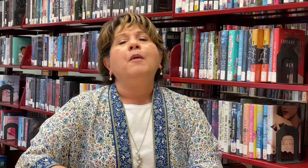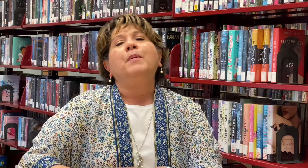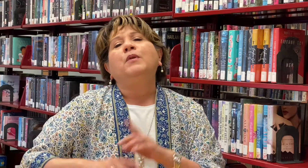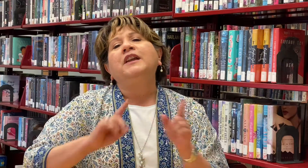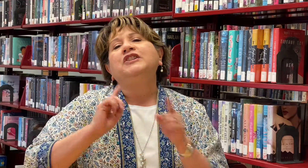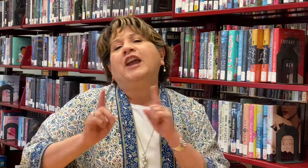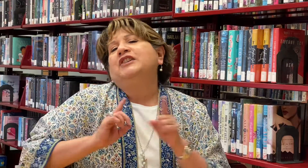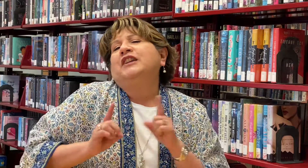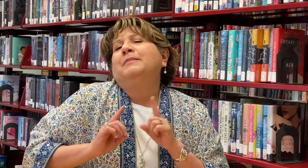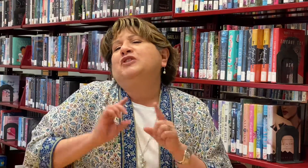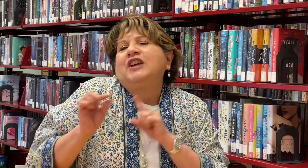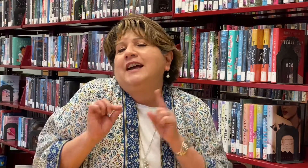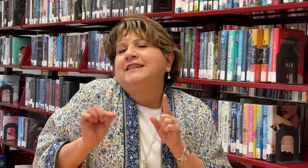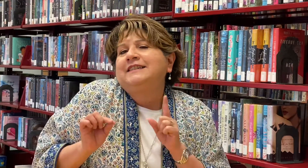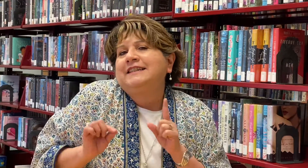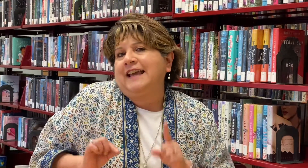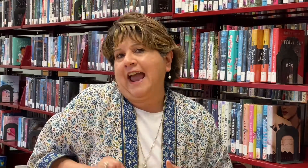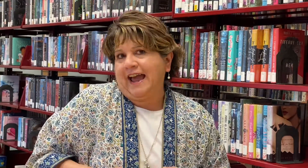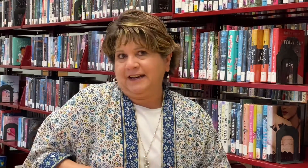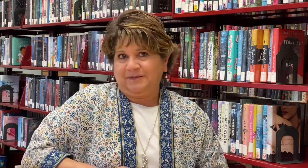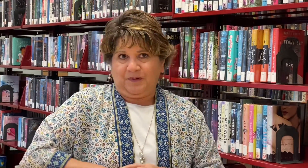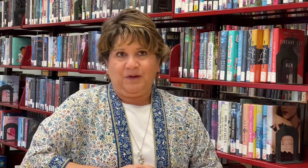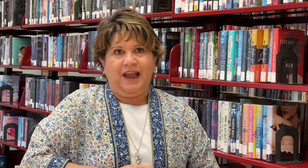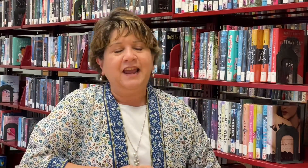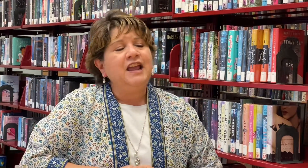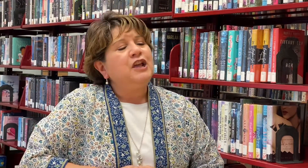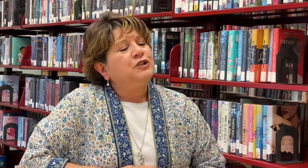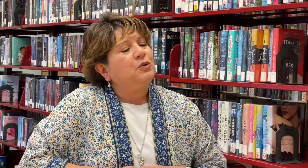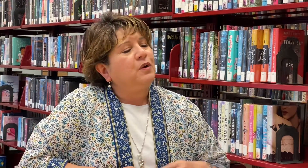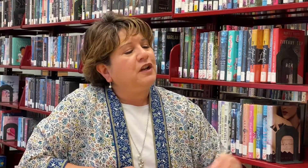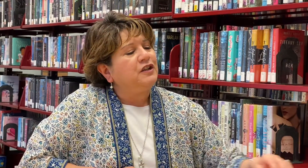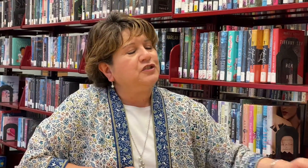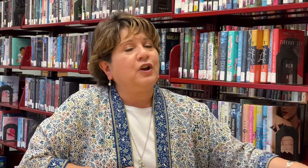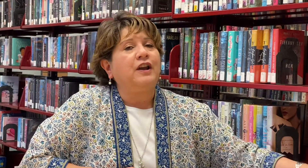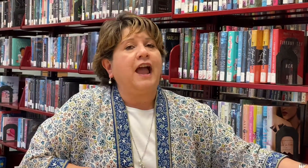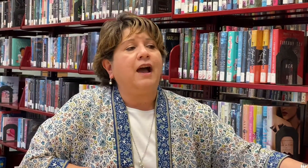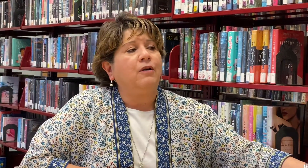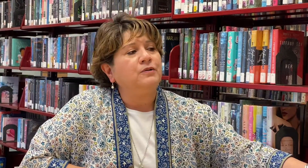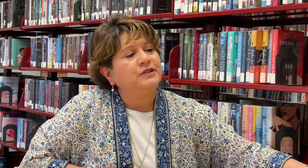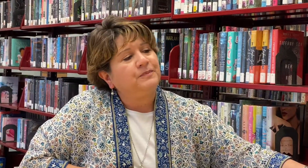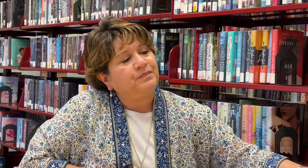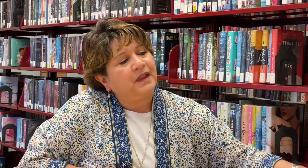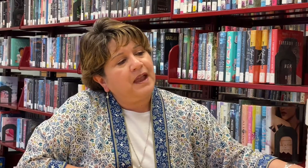but we're gonna change it up just a tad. Okay so we're gonna start out